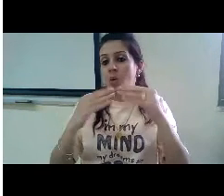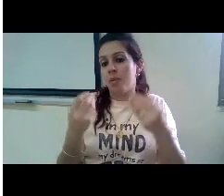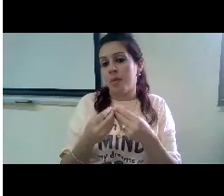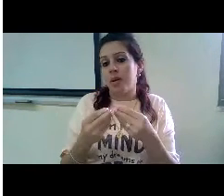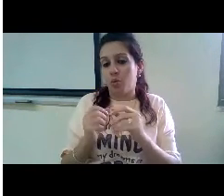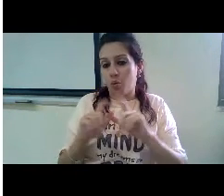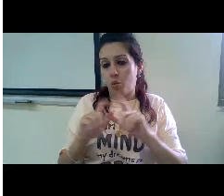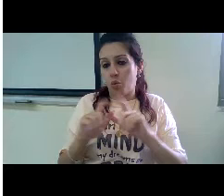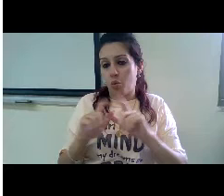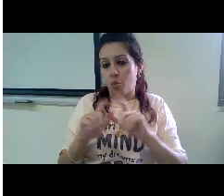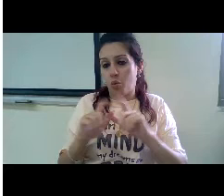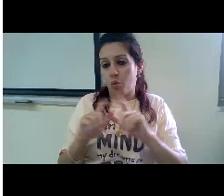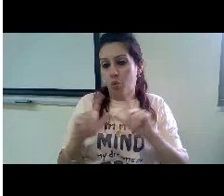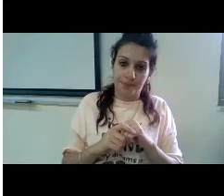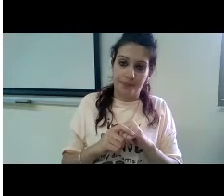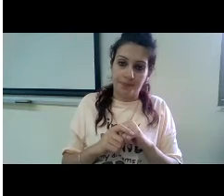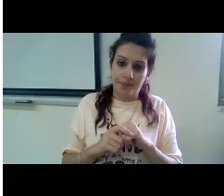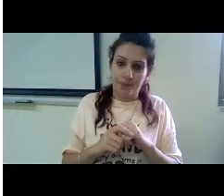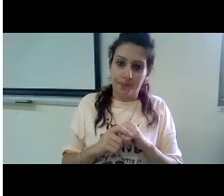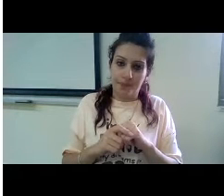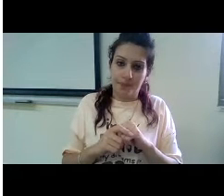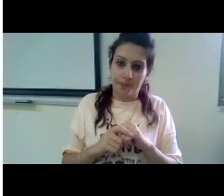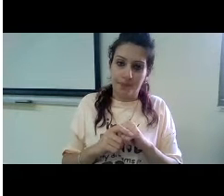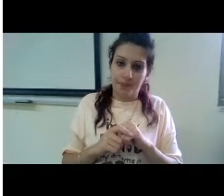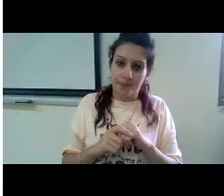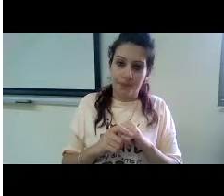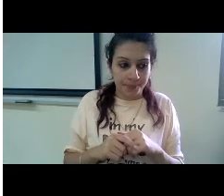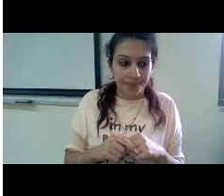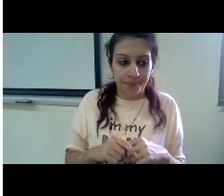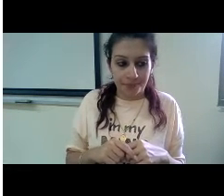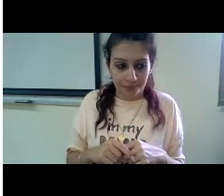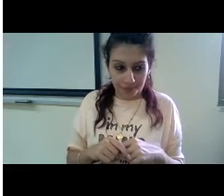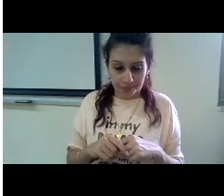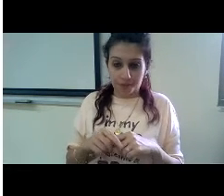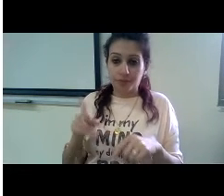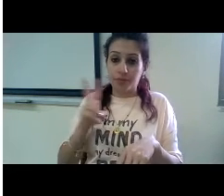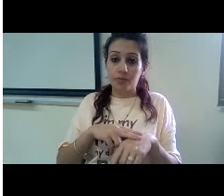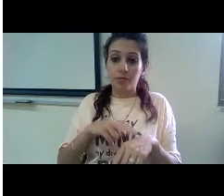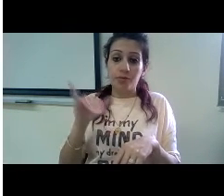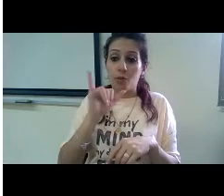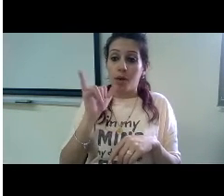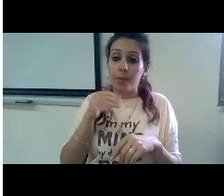you have to think about what role the school staff and the parents play